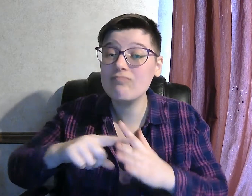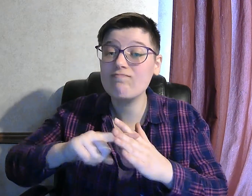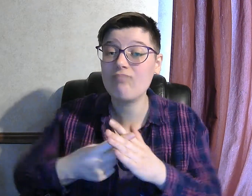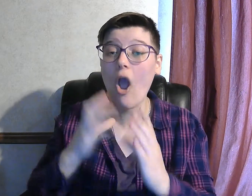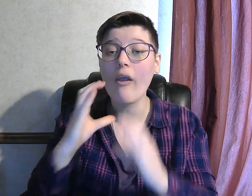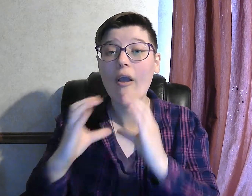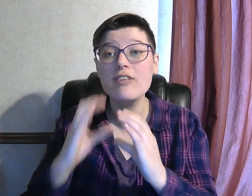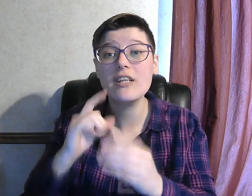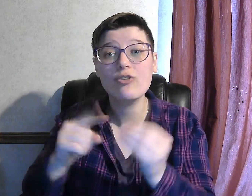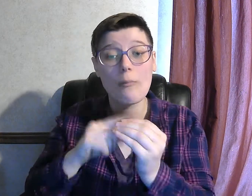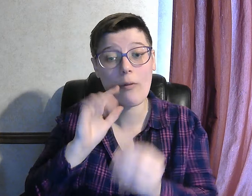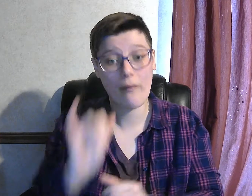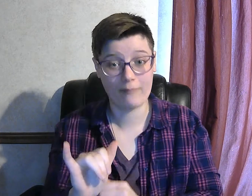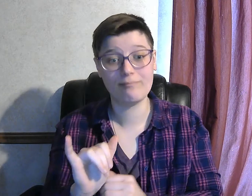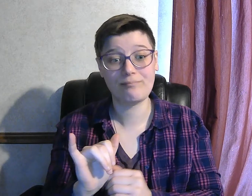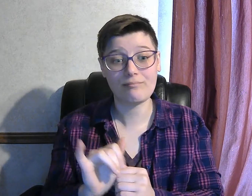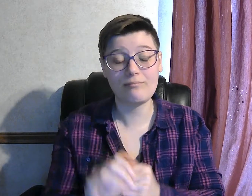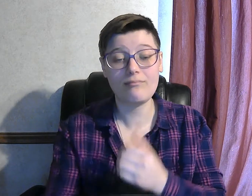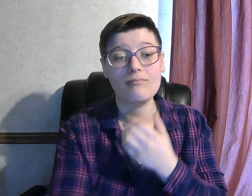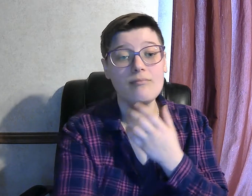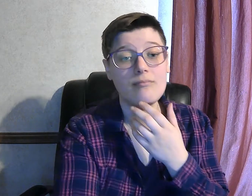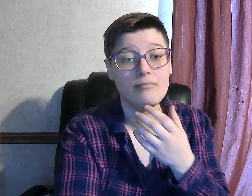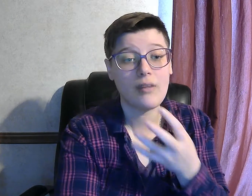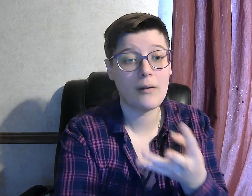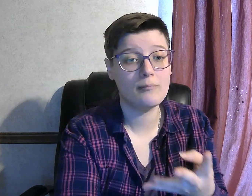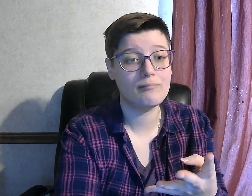because someone has to get this conversation started.